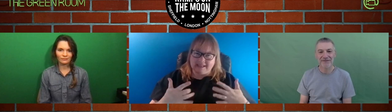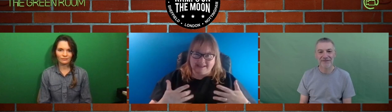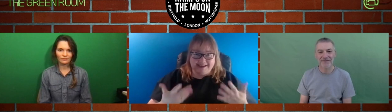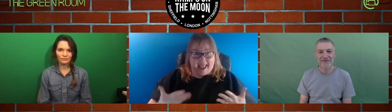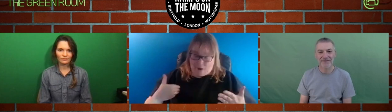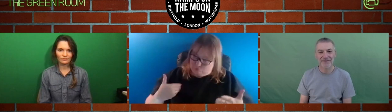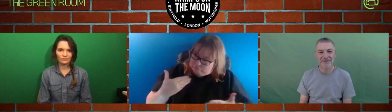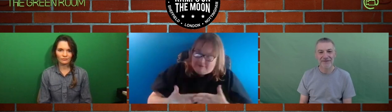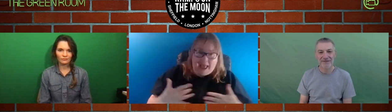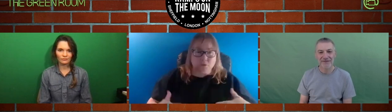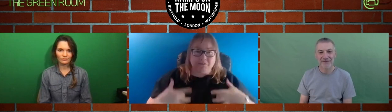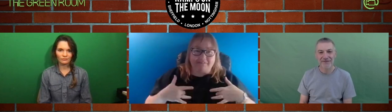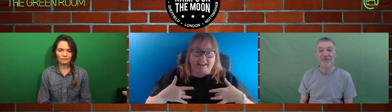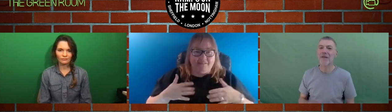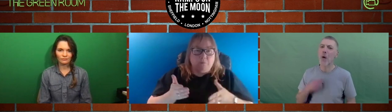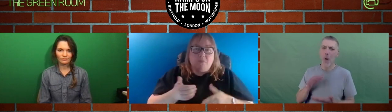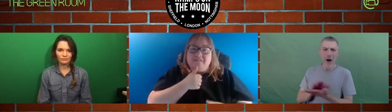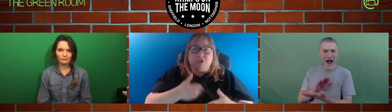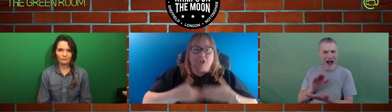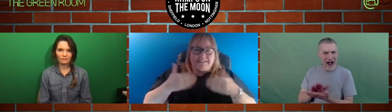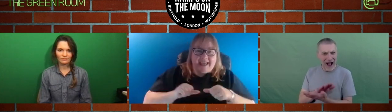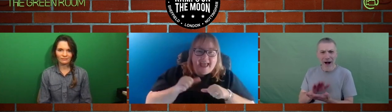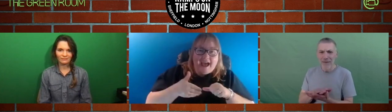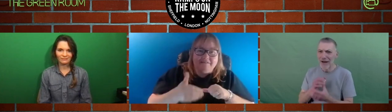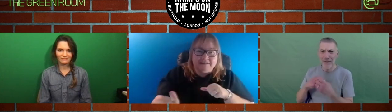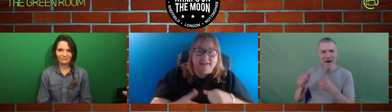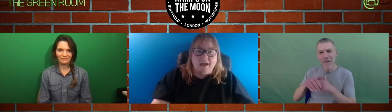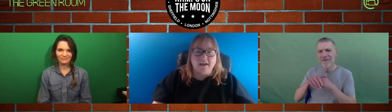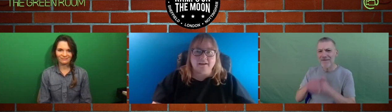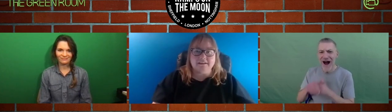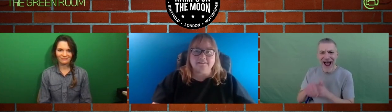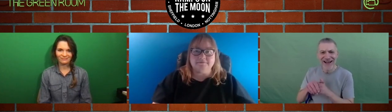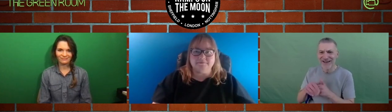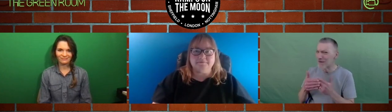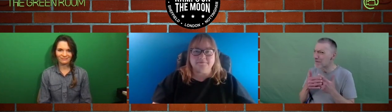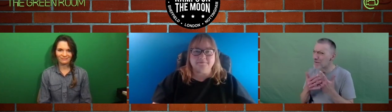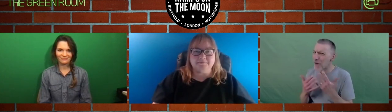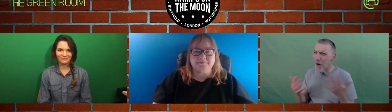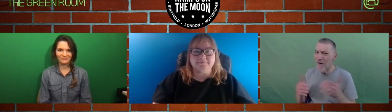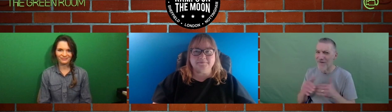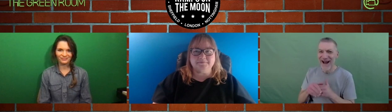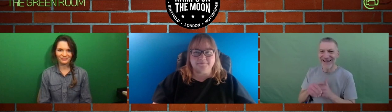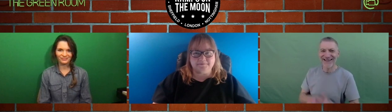I feel happy because I've got friends got more friends.